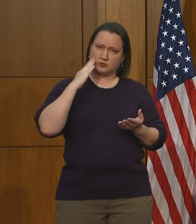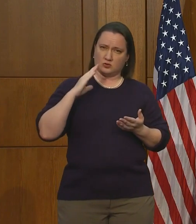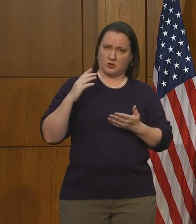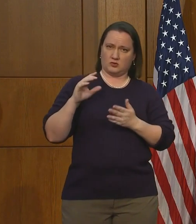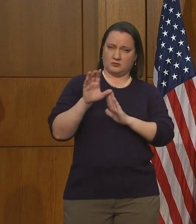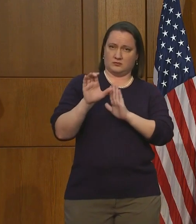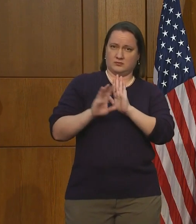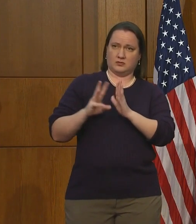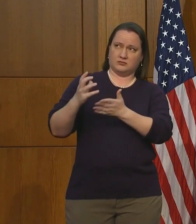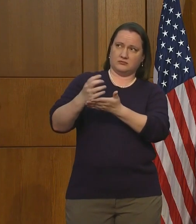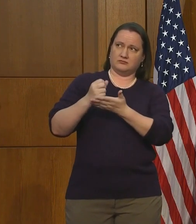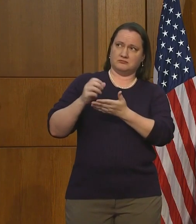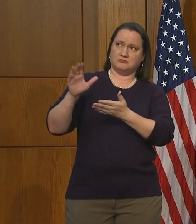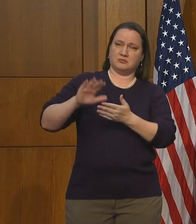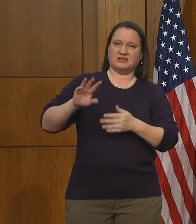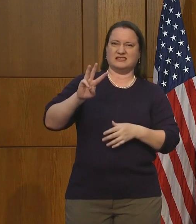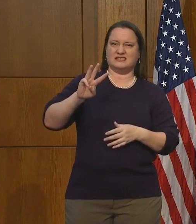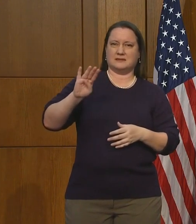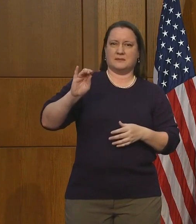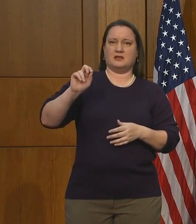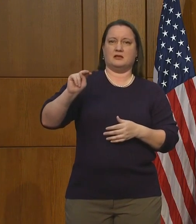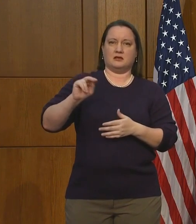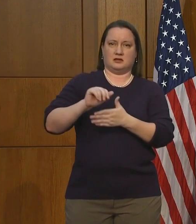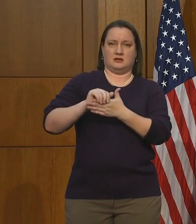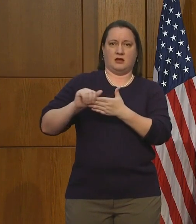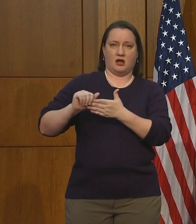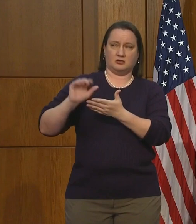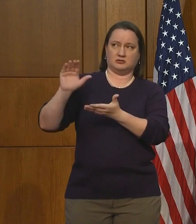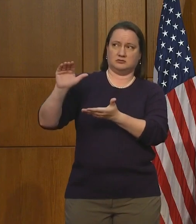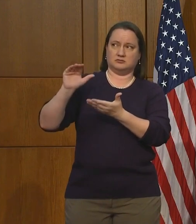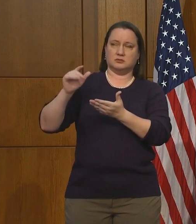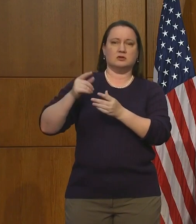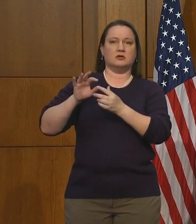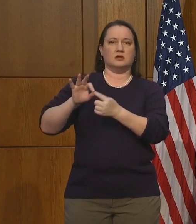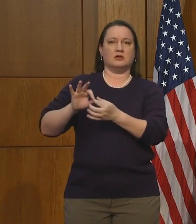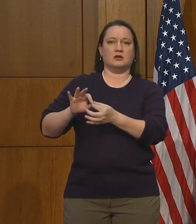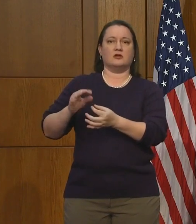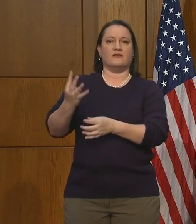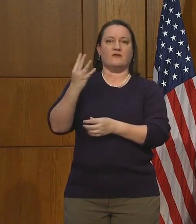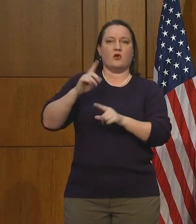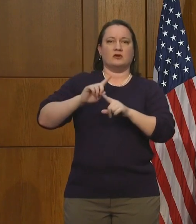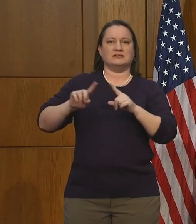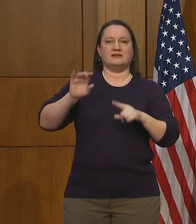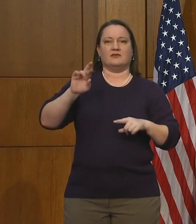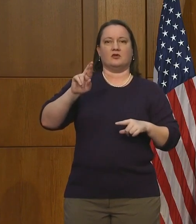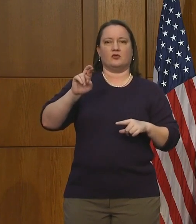RECEIVED OVER SIX BILLION DOLLARS. IN STIMULUS FUNDS